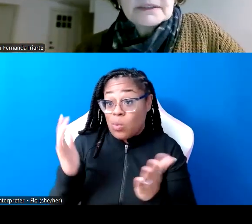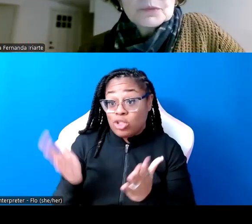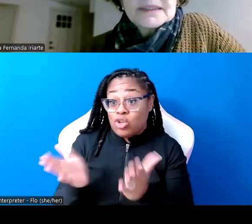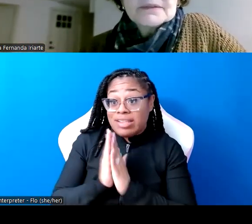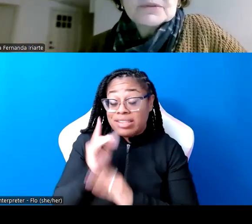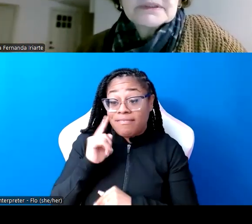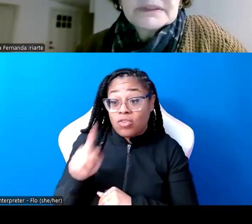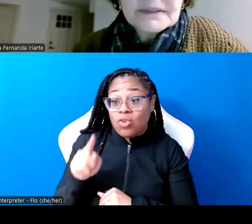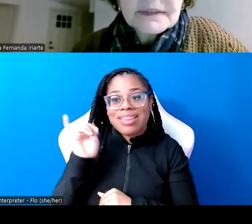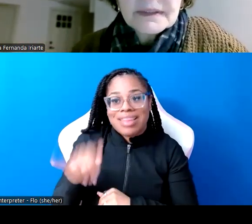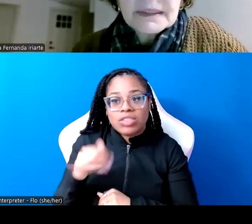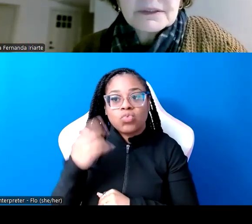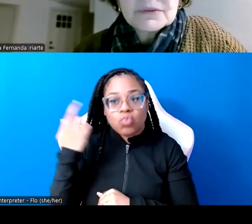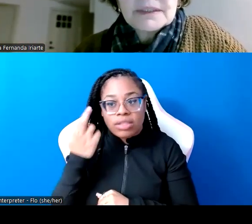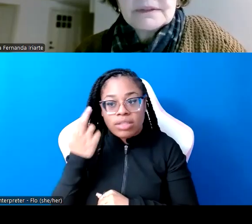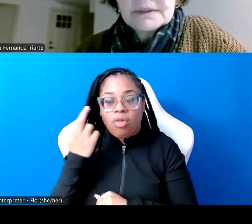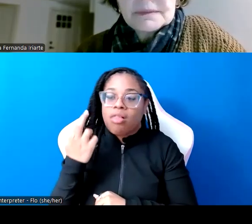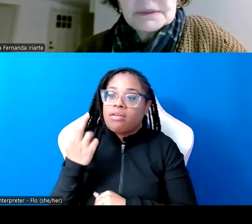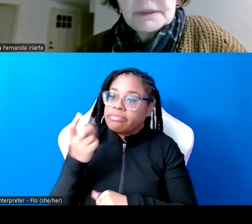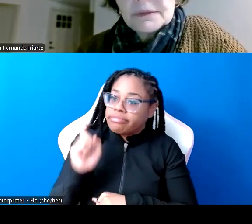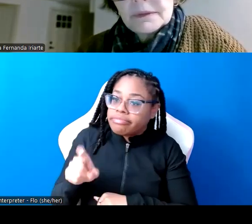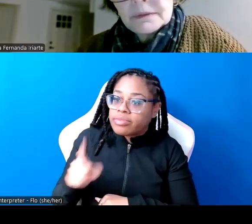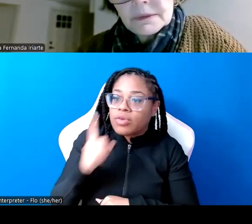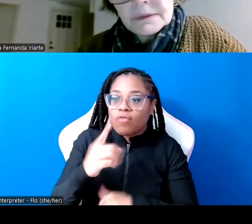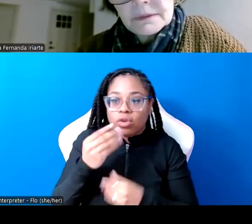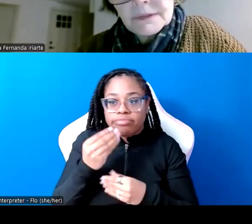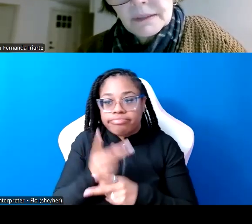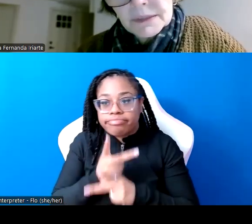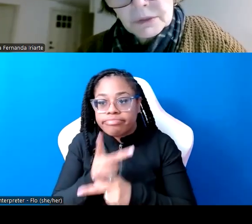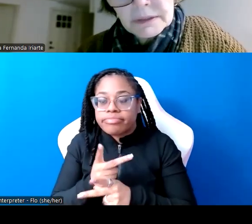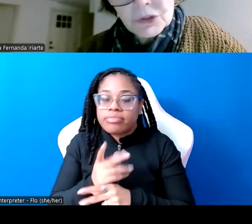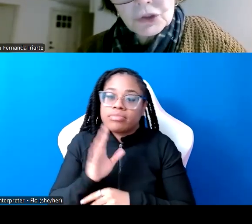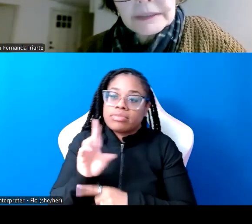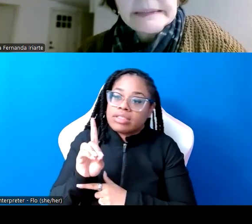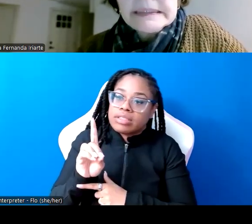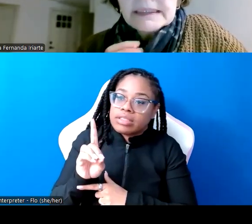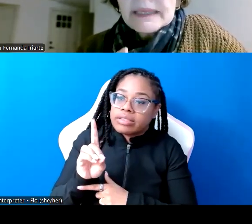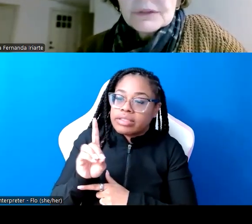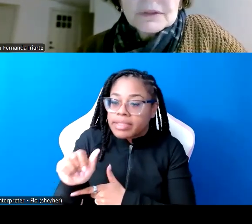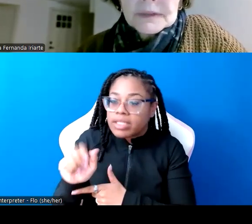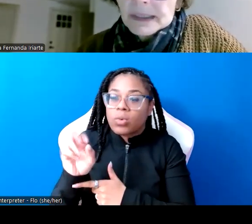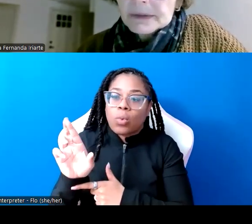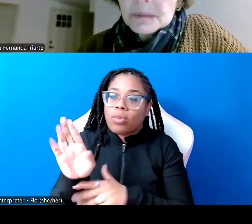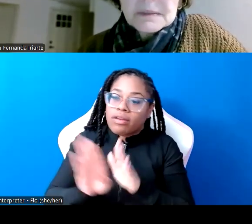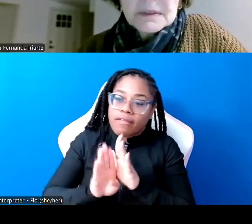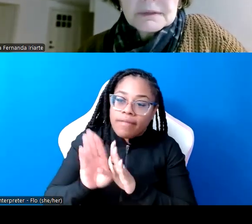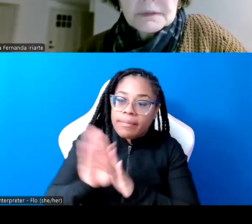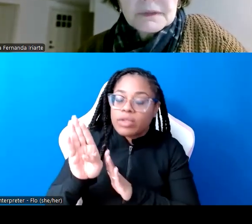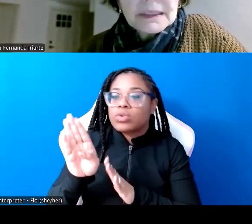is reasonable and necessary to treat the disability or developmental condition. And the service has to be specific.